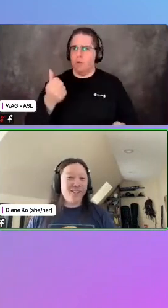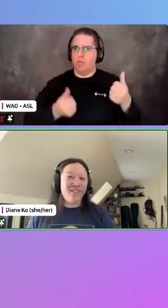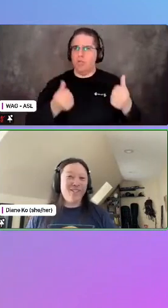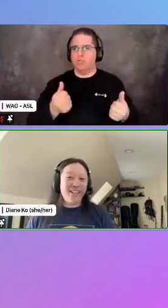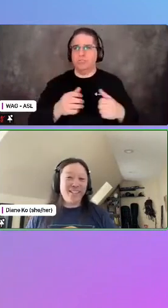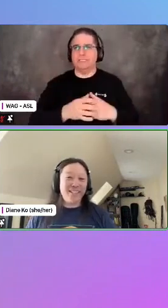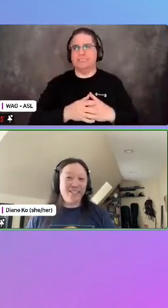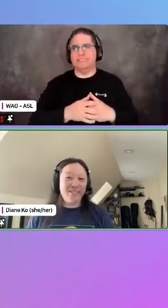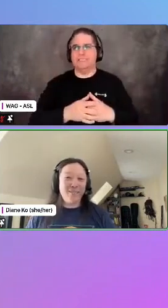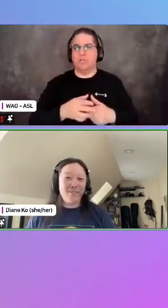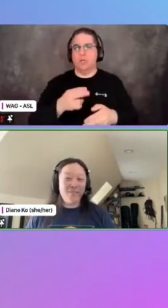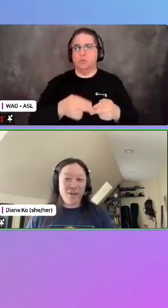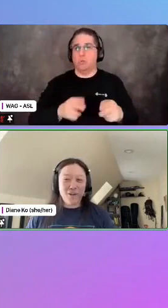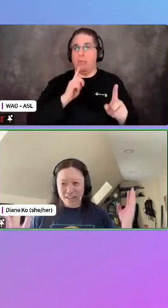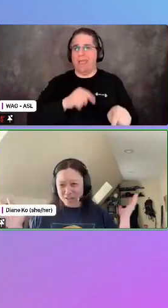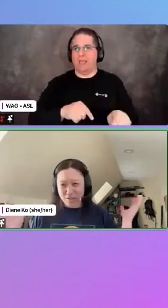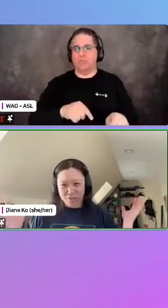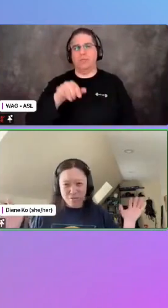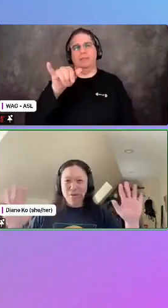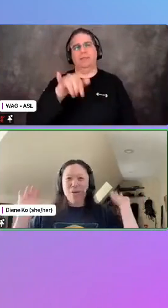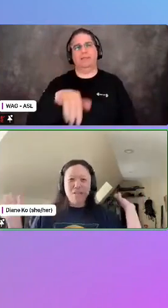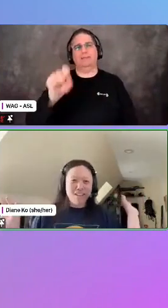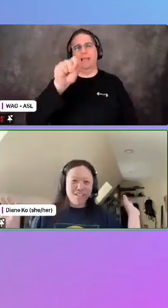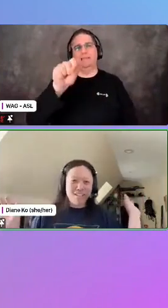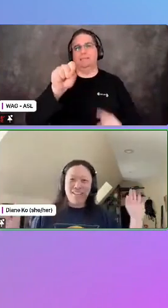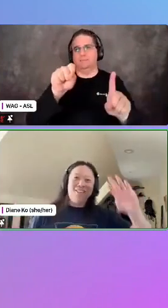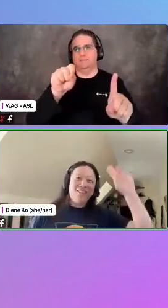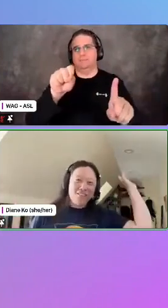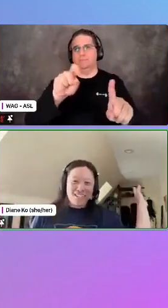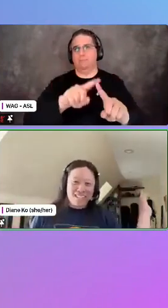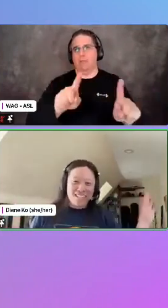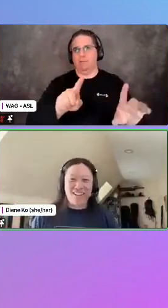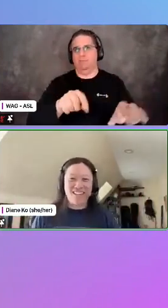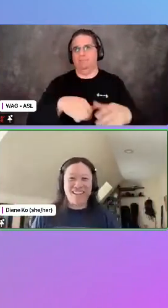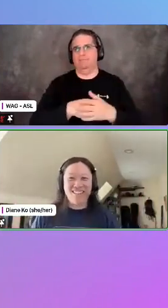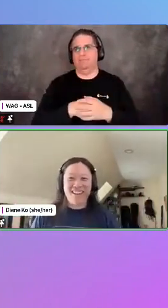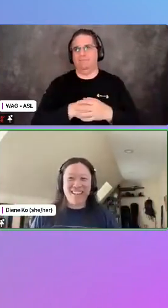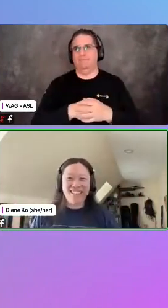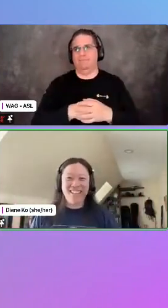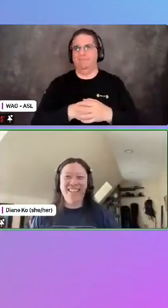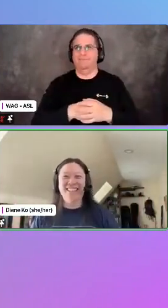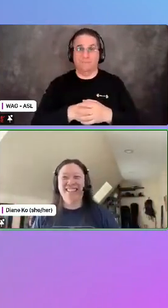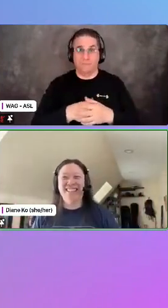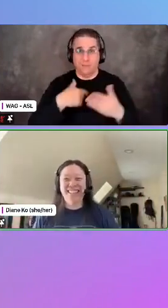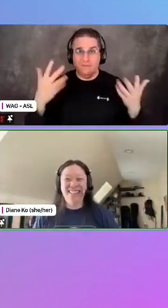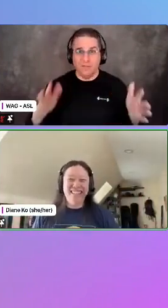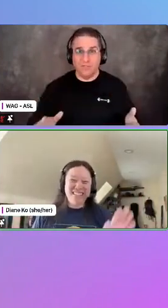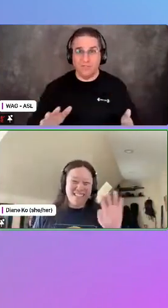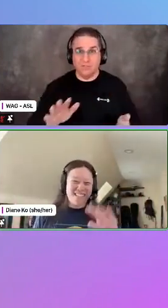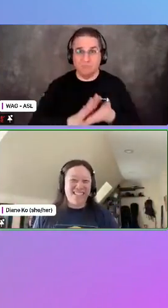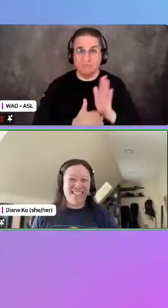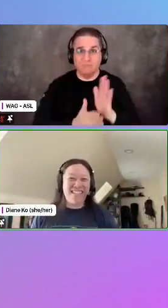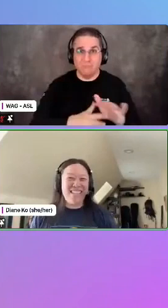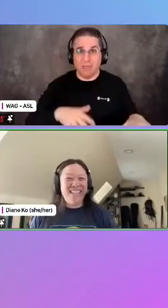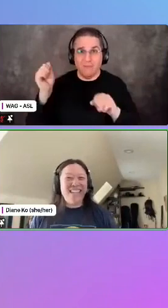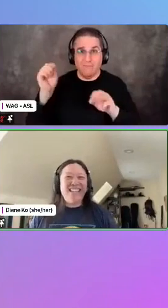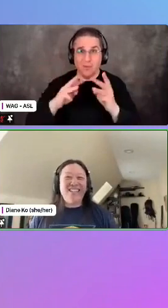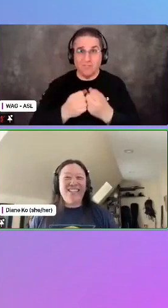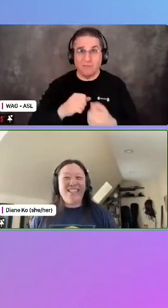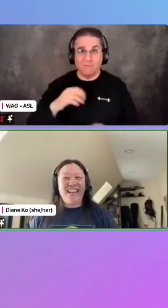you wouldn't mind please questions post your in the Q&A section located next to this video screen. Now here